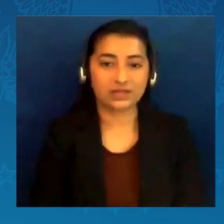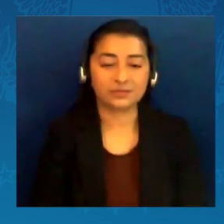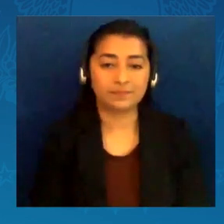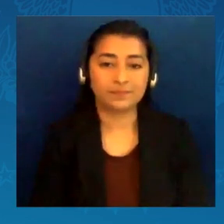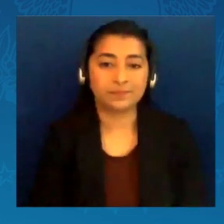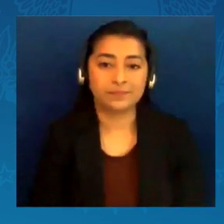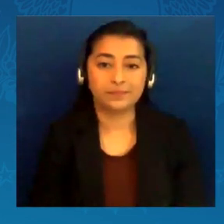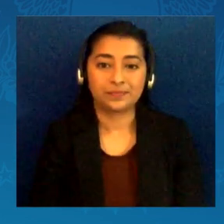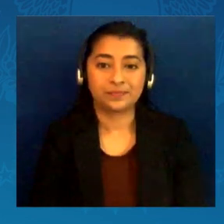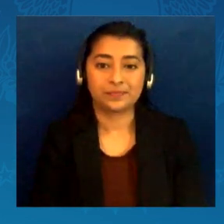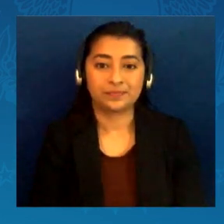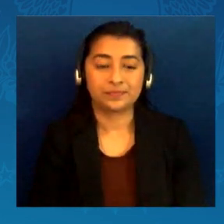The Vice President: That's just wonderful.